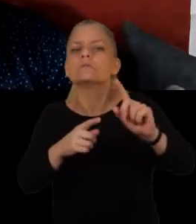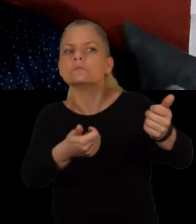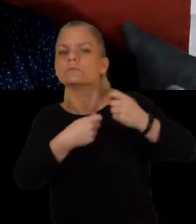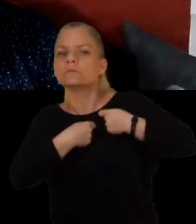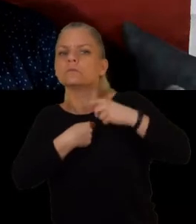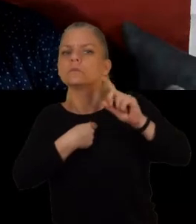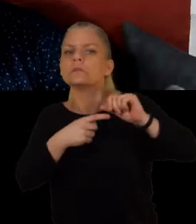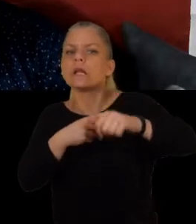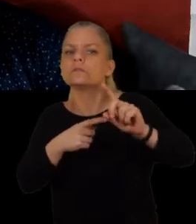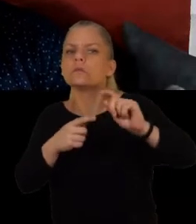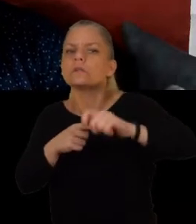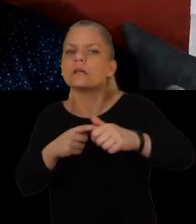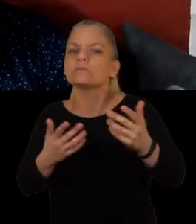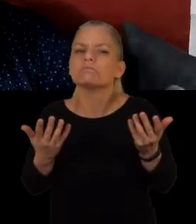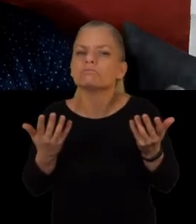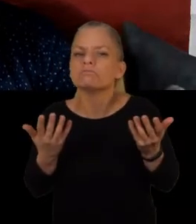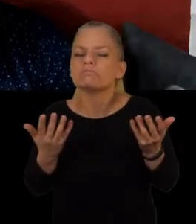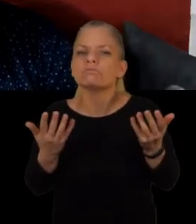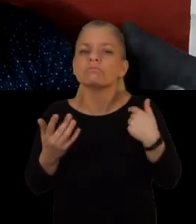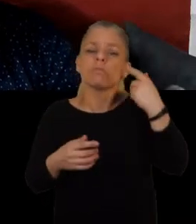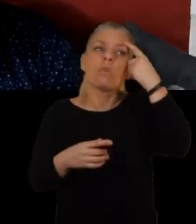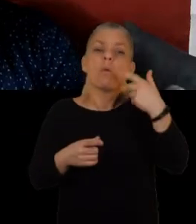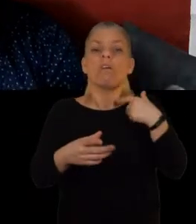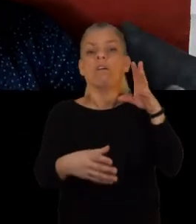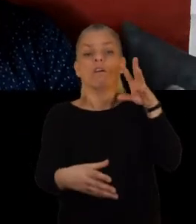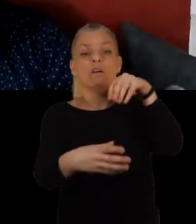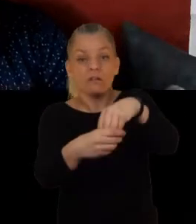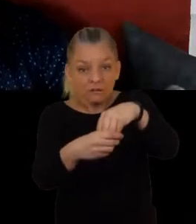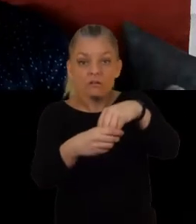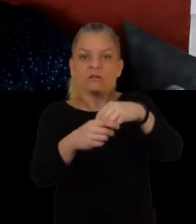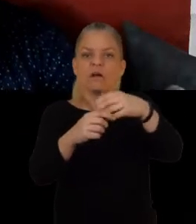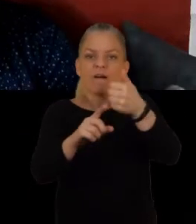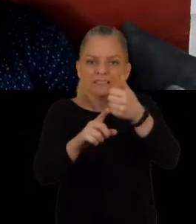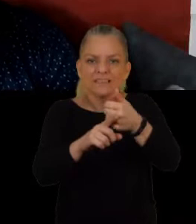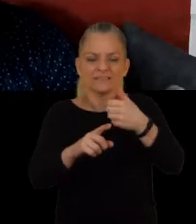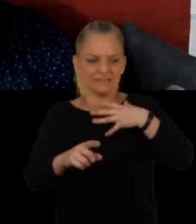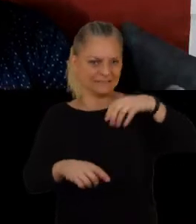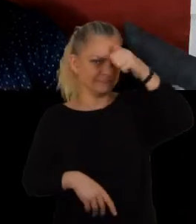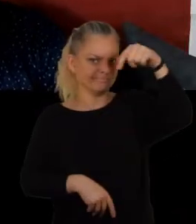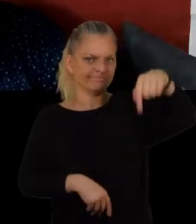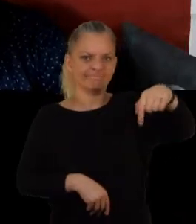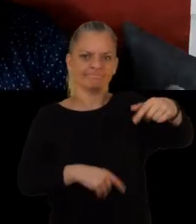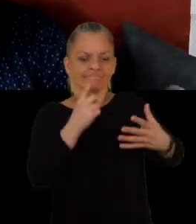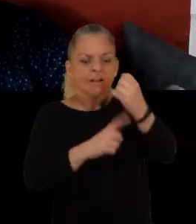me like what are they going to do just next um so i thought actually if i'm involved in collective